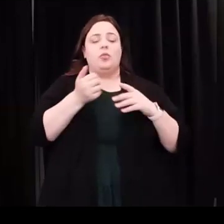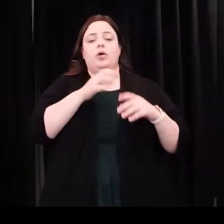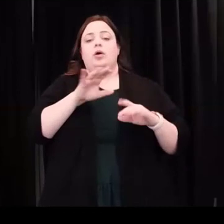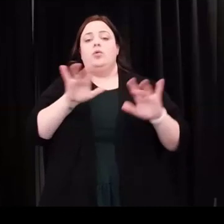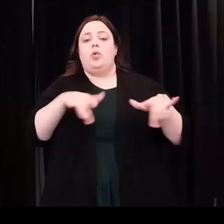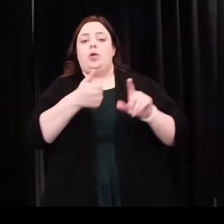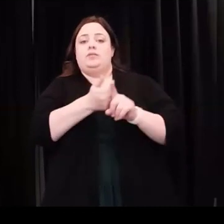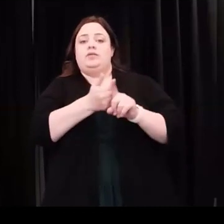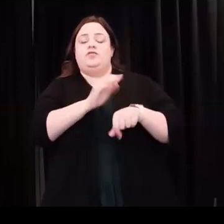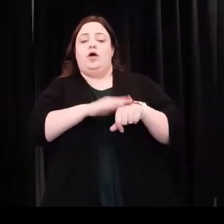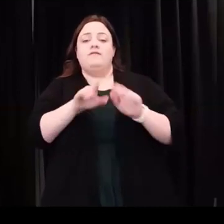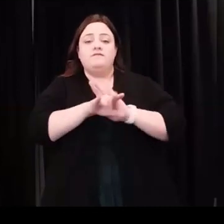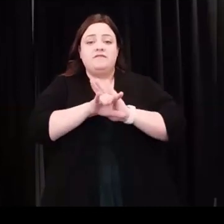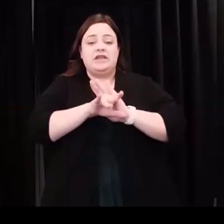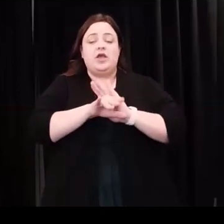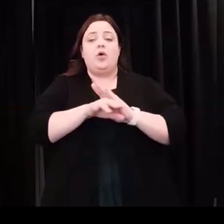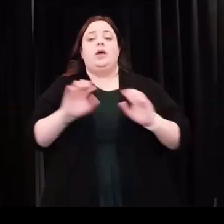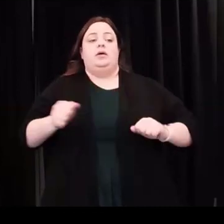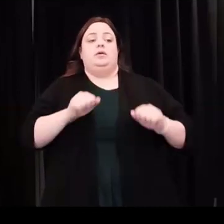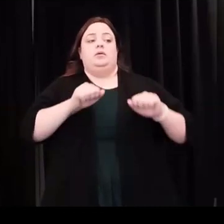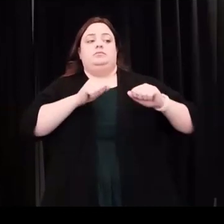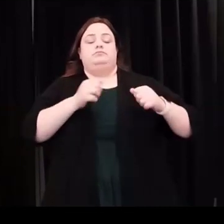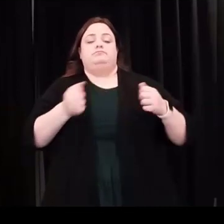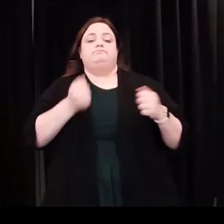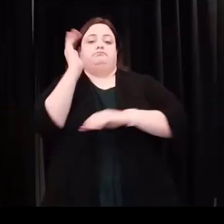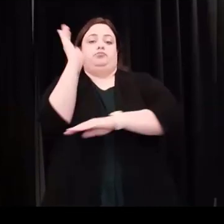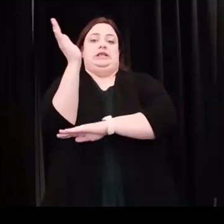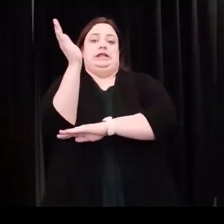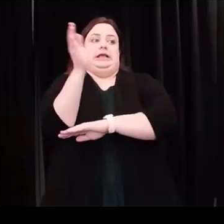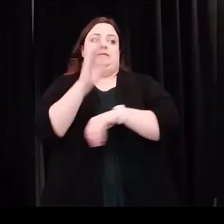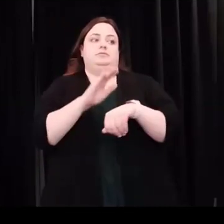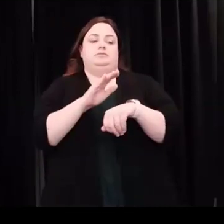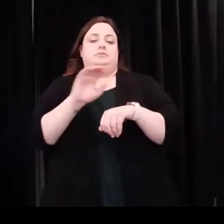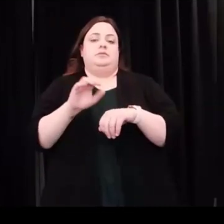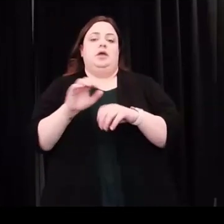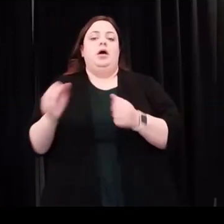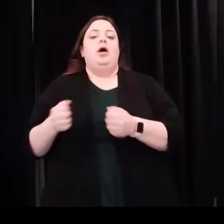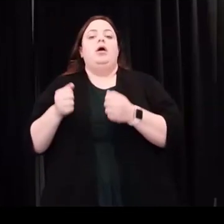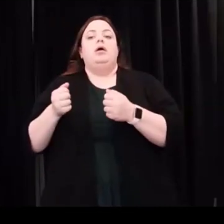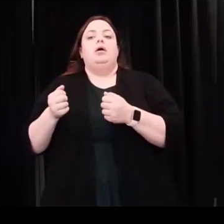video and presenting that to a class offering an alternative way to submit something,